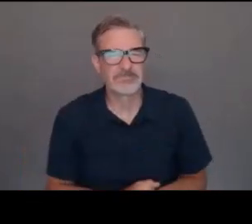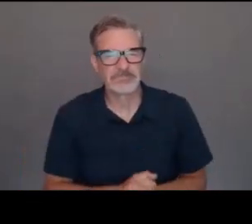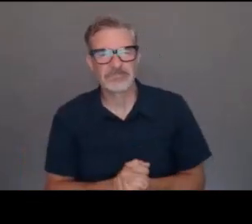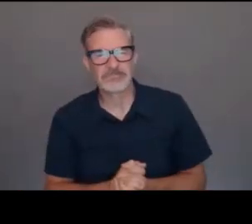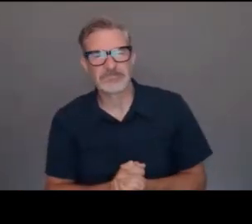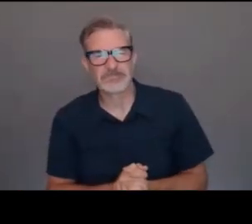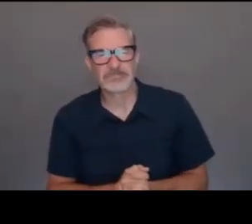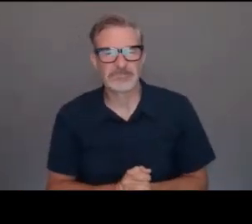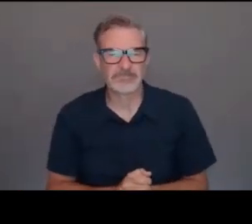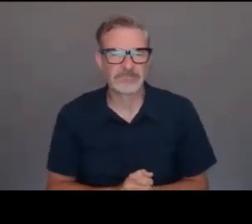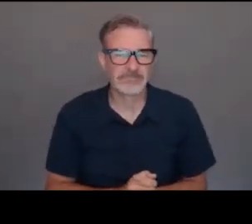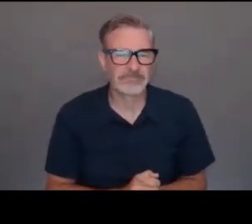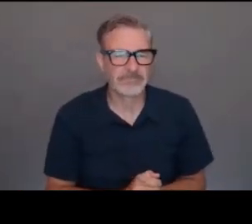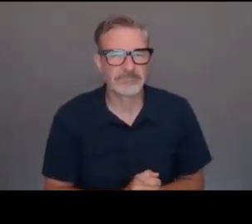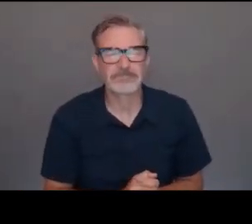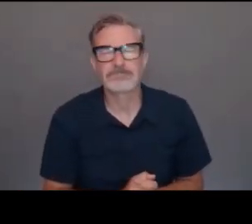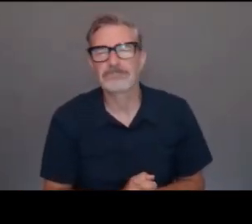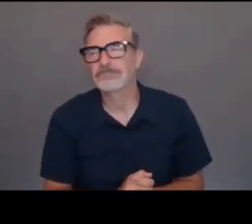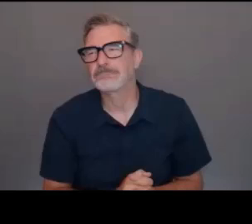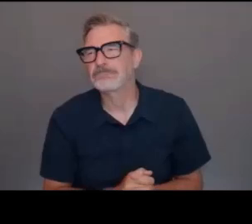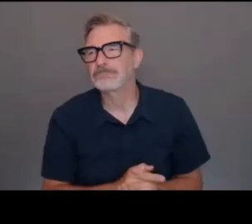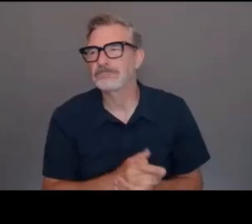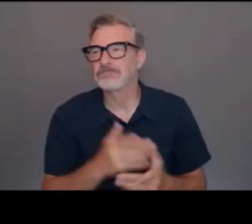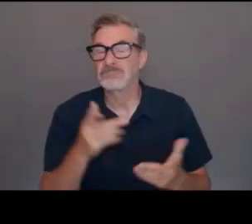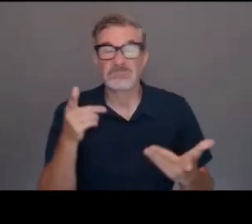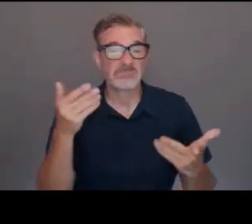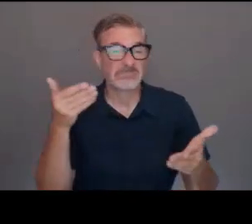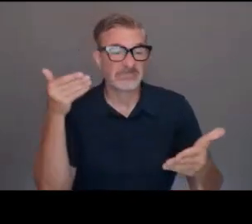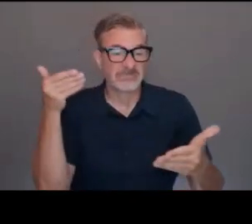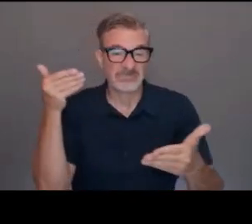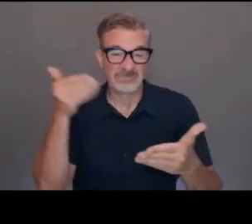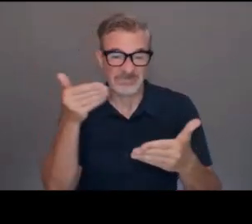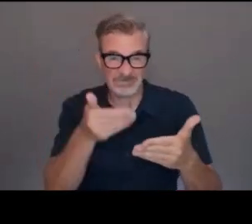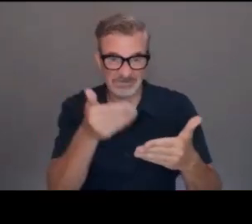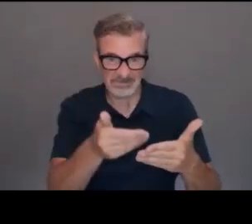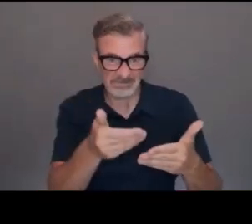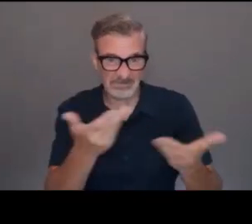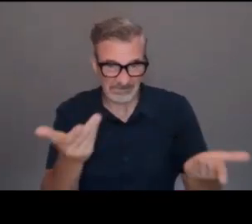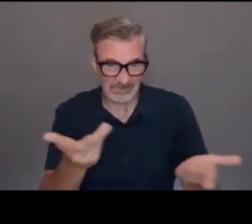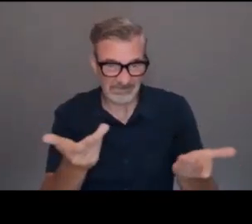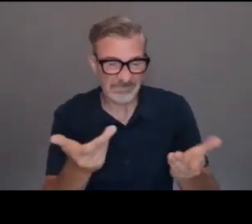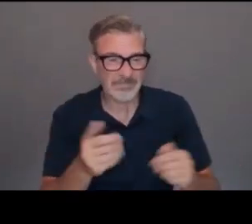So, we're just closing off on the last considerations here with regards to